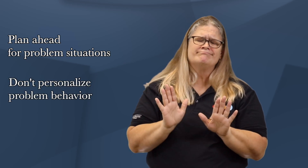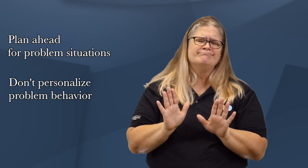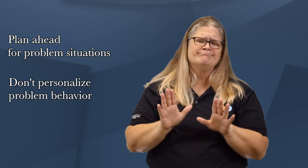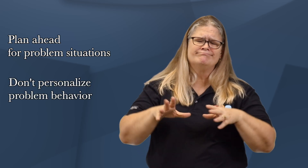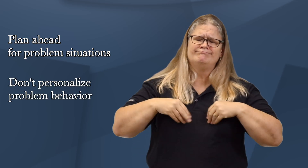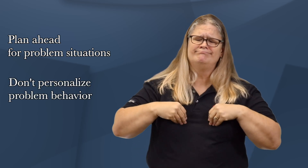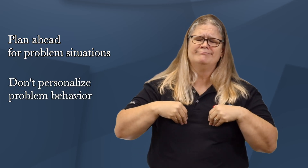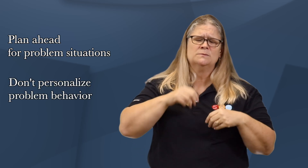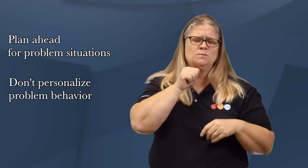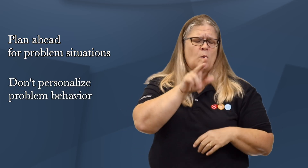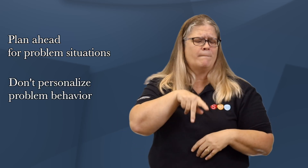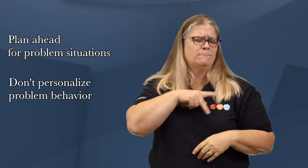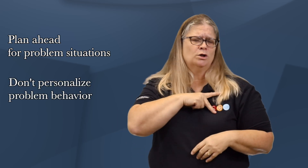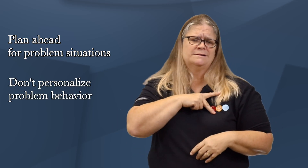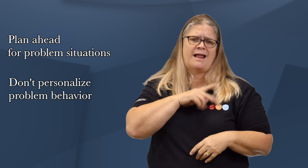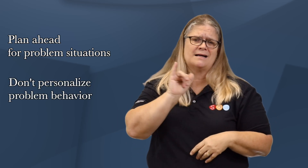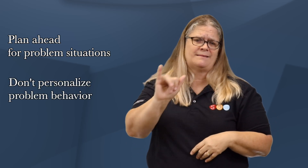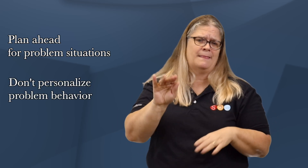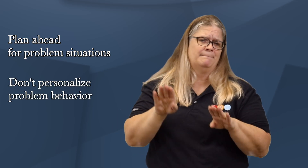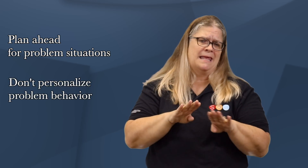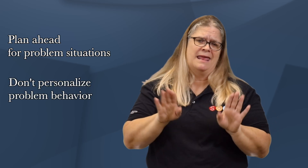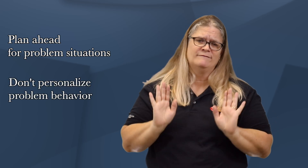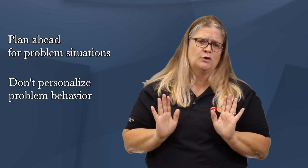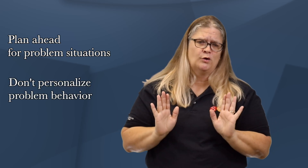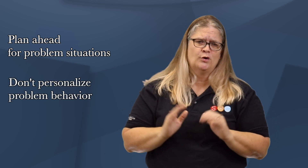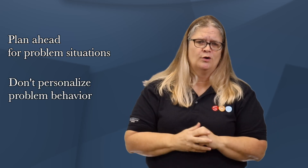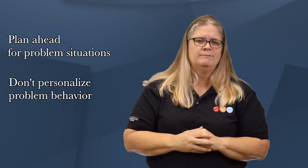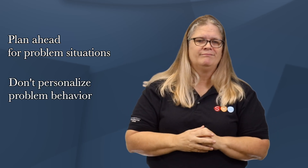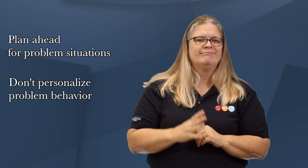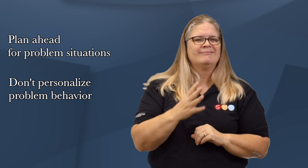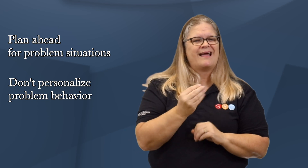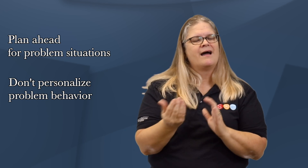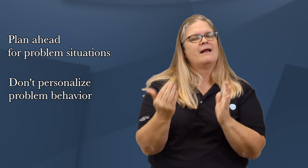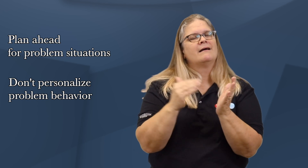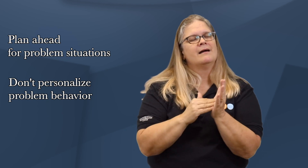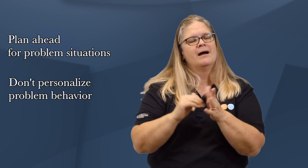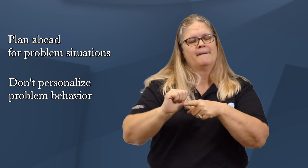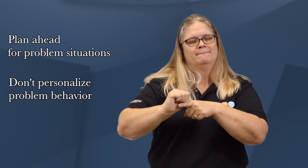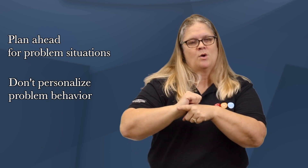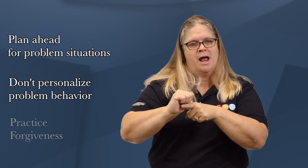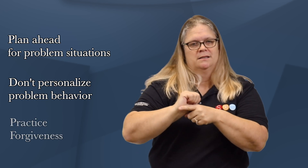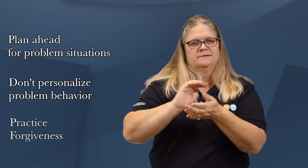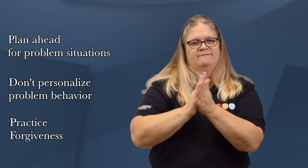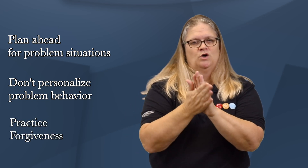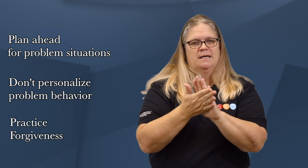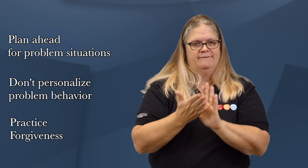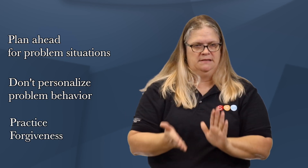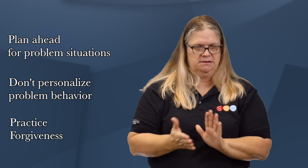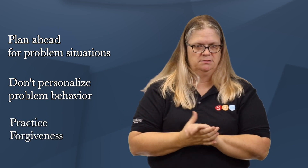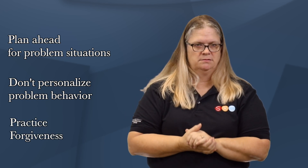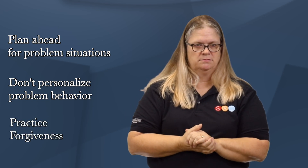Don't personalize the behavior, and again, practice forgiveness.